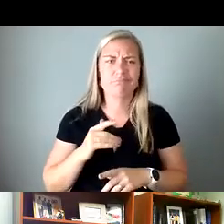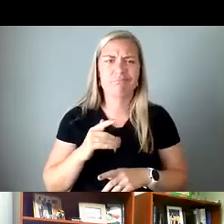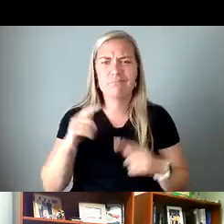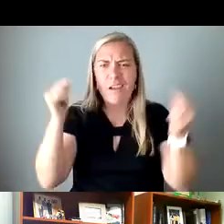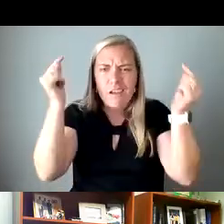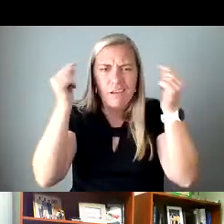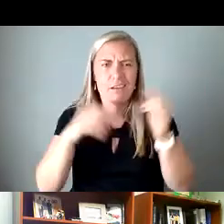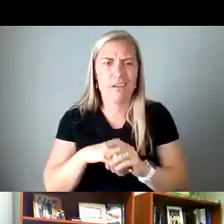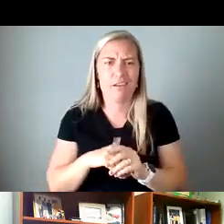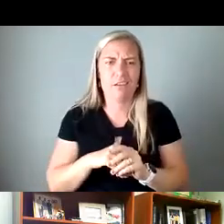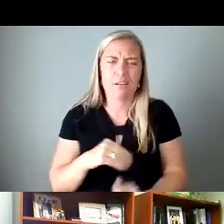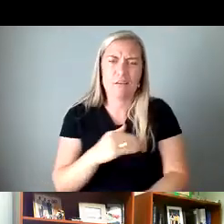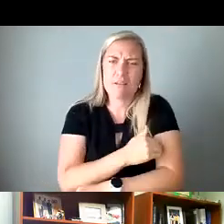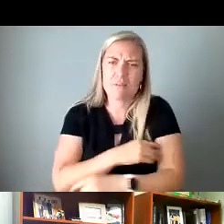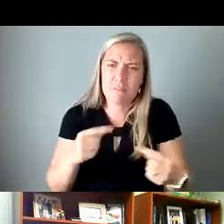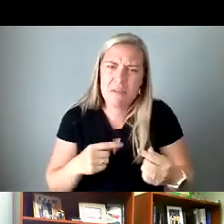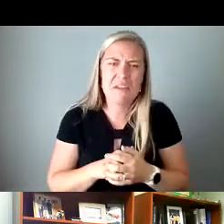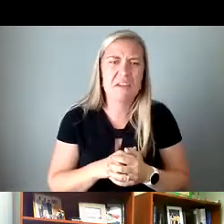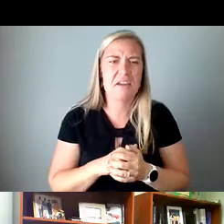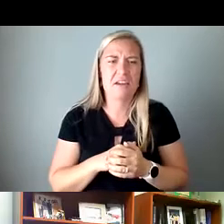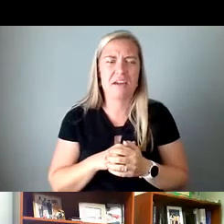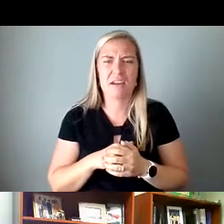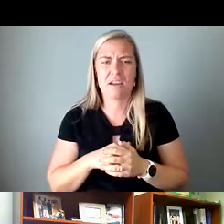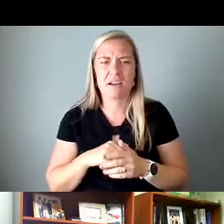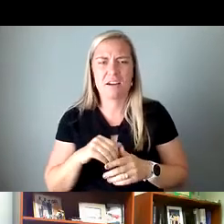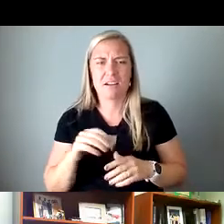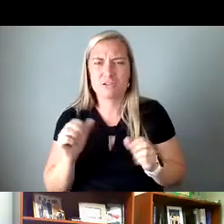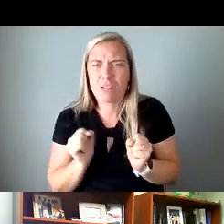we're seeing with many people who become vaccinated with any of the three vaccines.